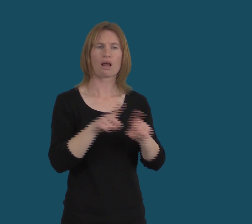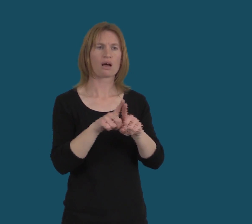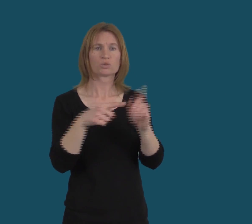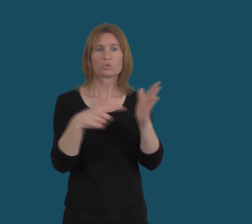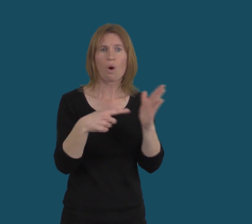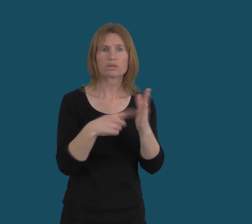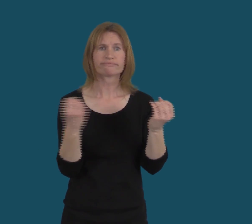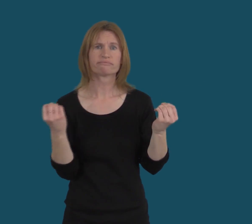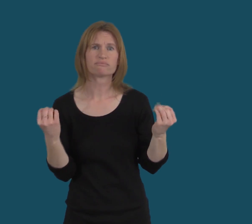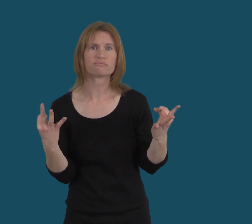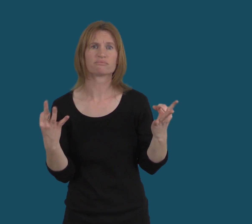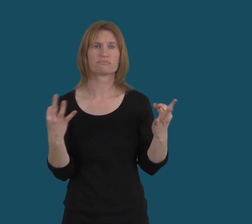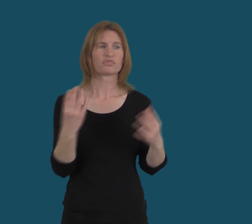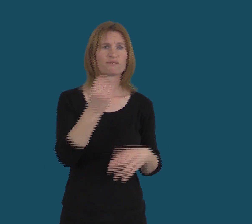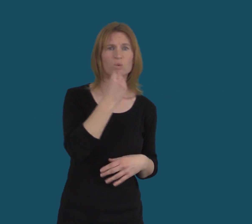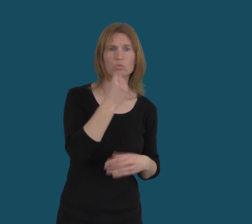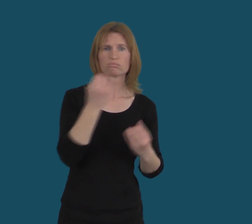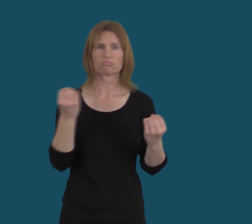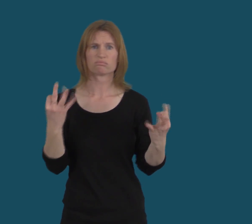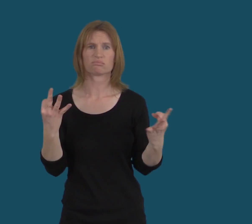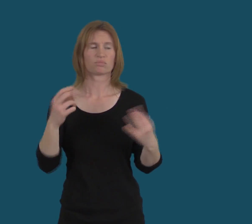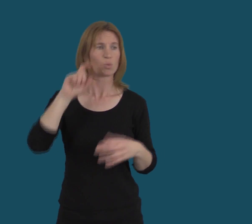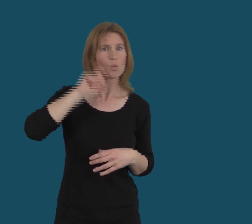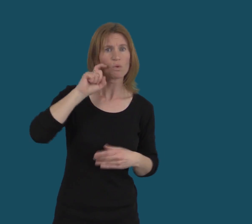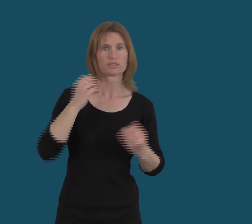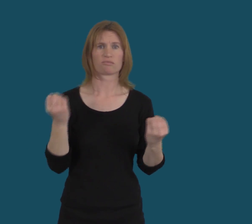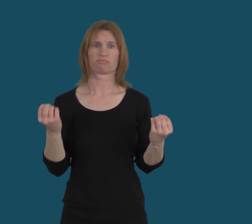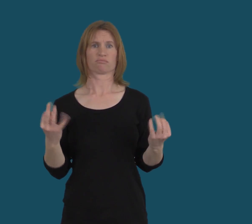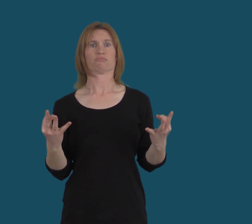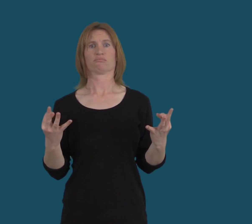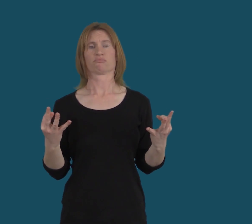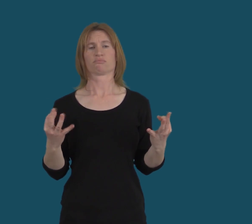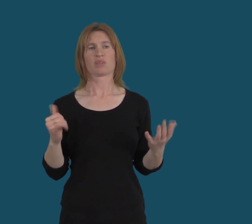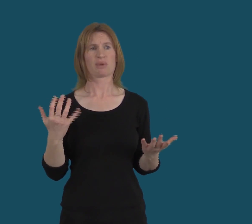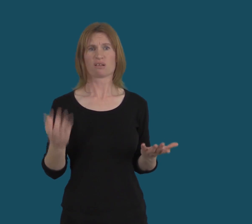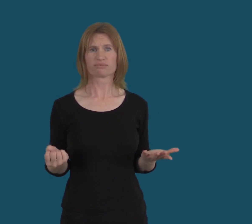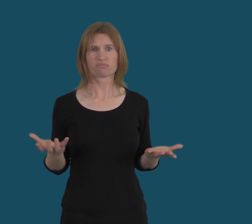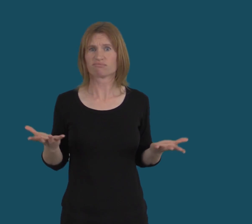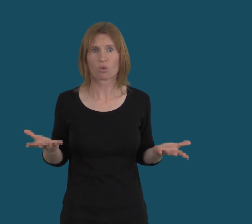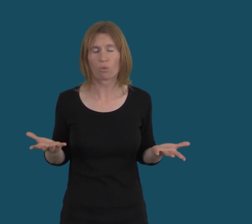There may be no toilet facilities and no food or water.